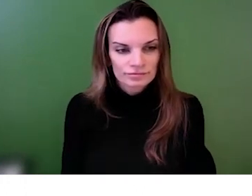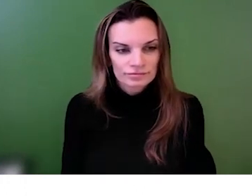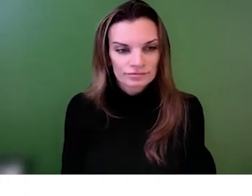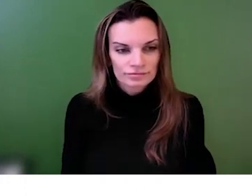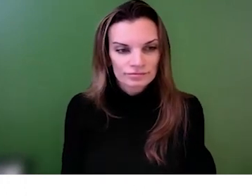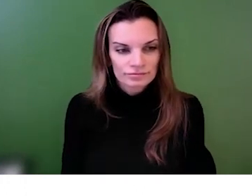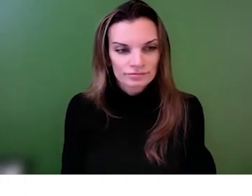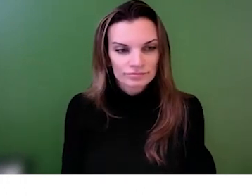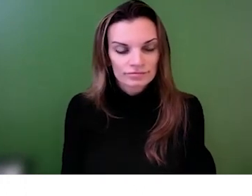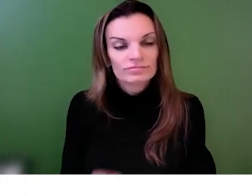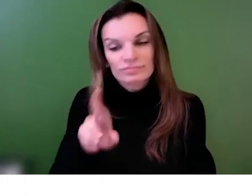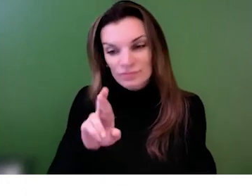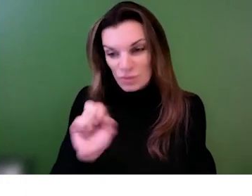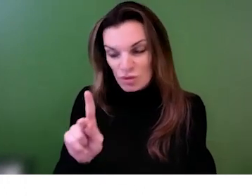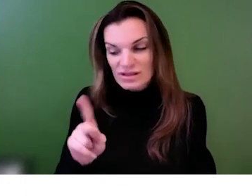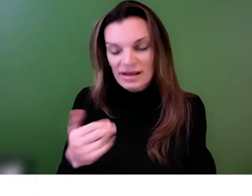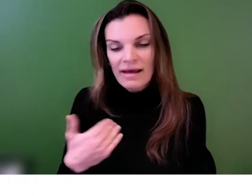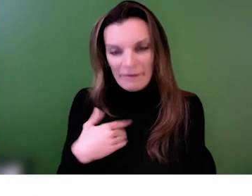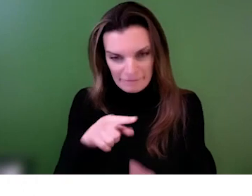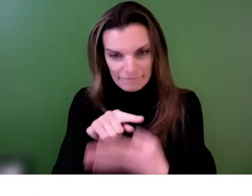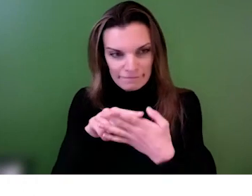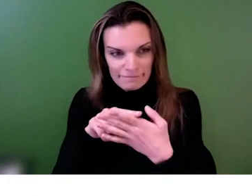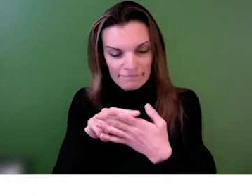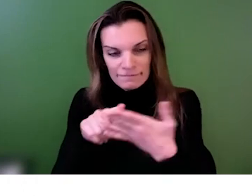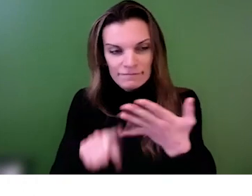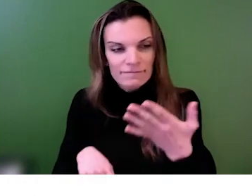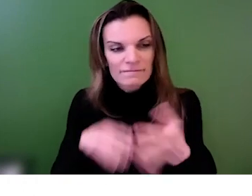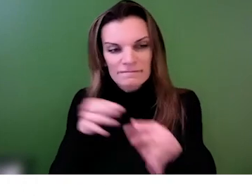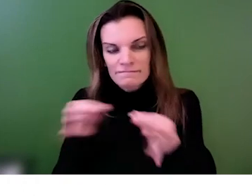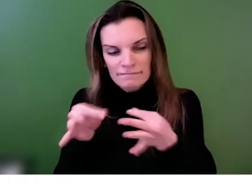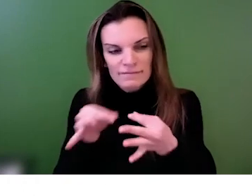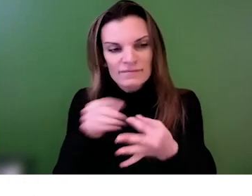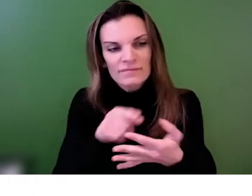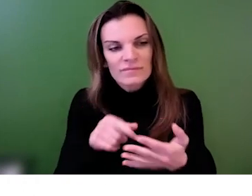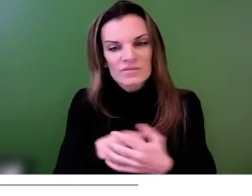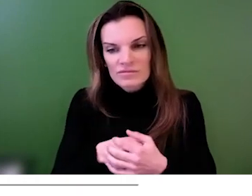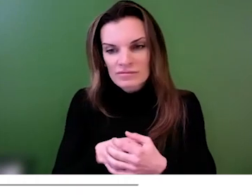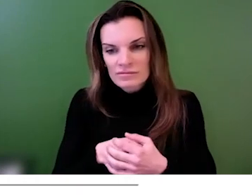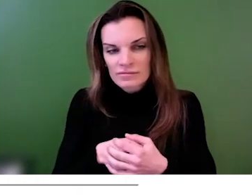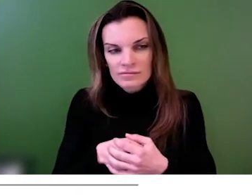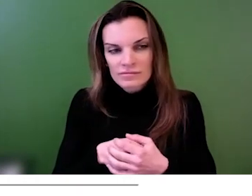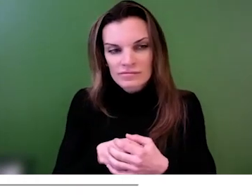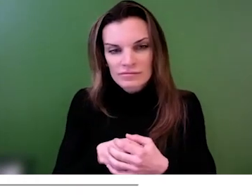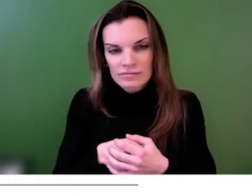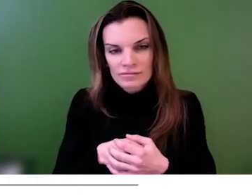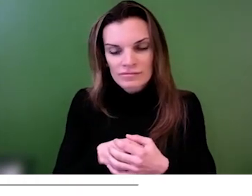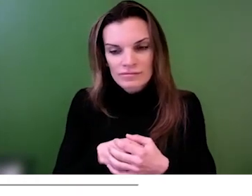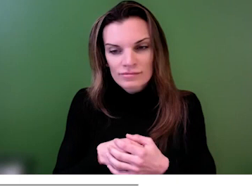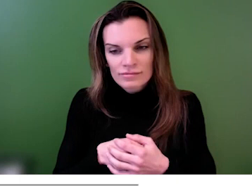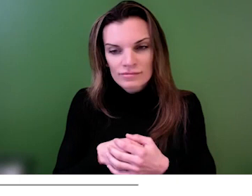These are some risk factors that we are seeing from the research. But it's fairly --